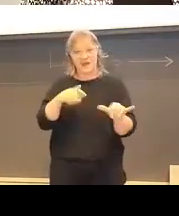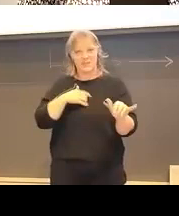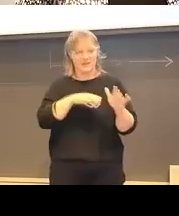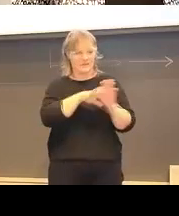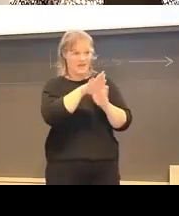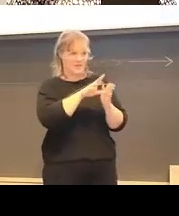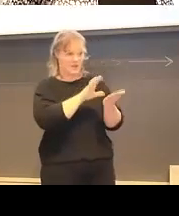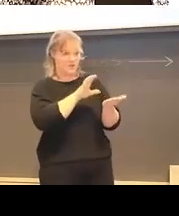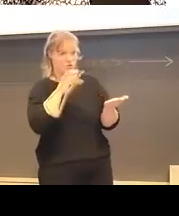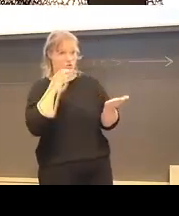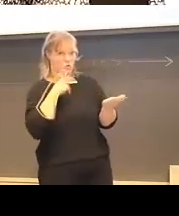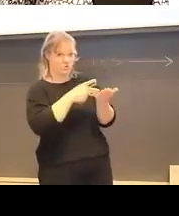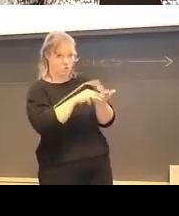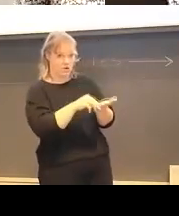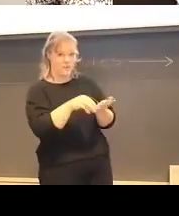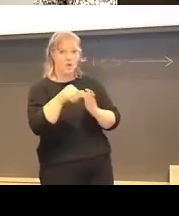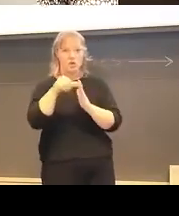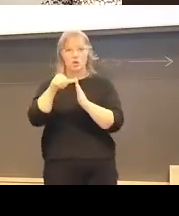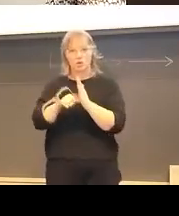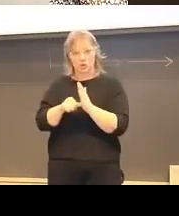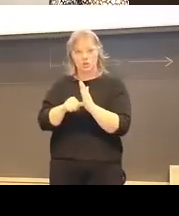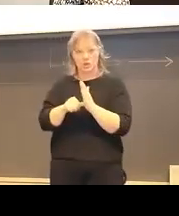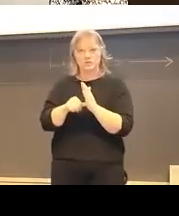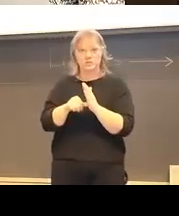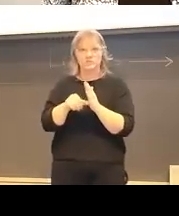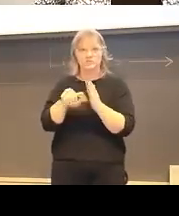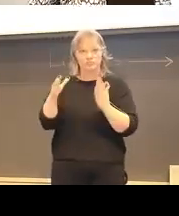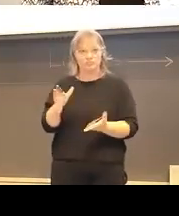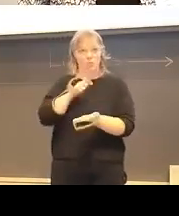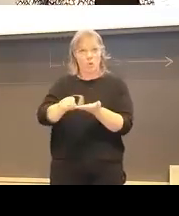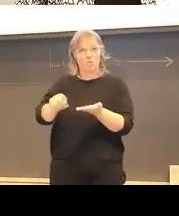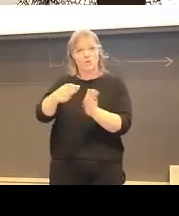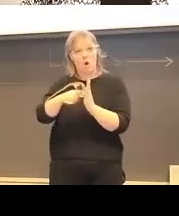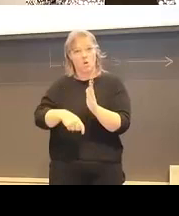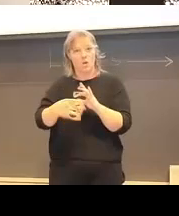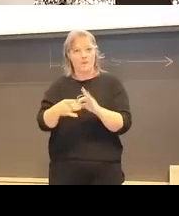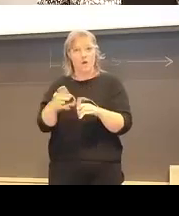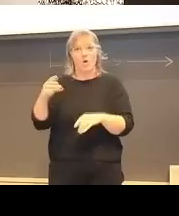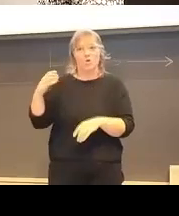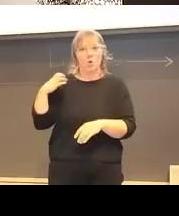this coaching program surgeon Atul Gand wrote an article on coaching and on surgery for the